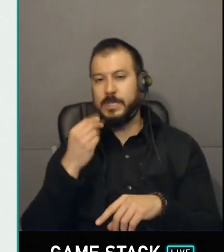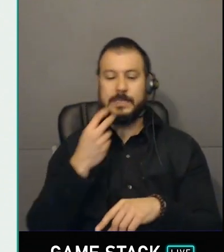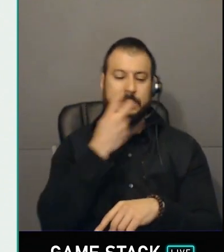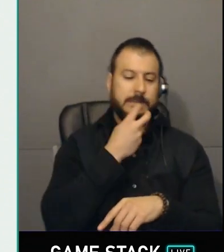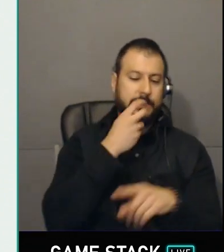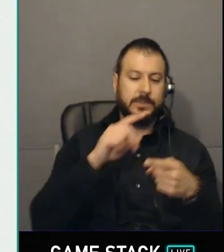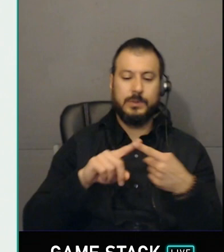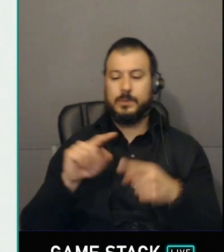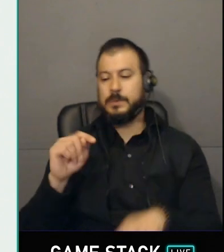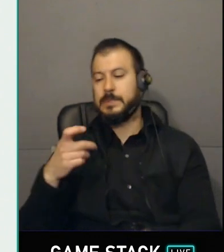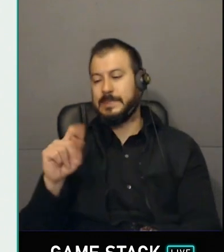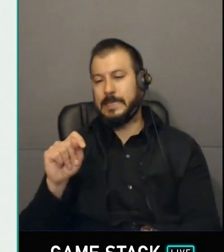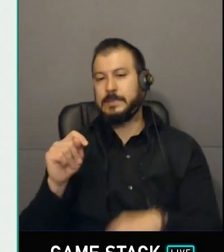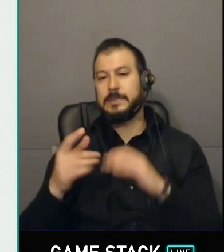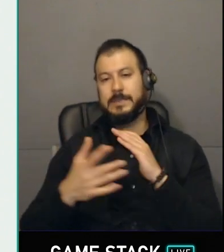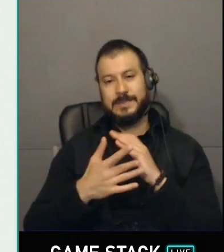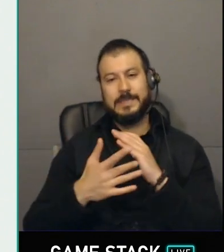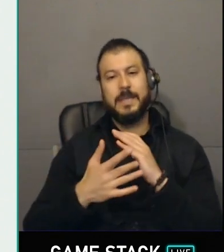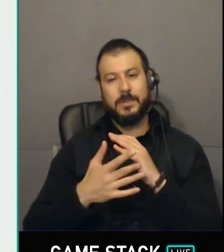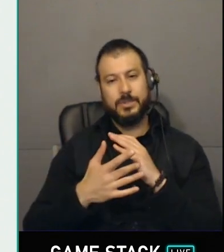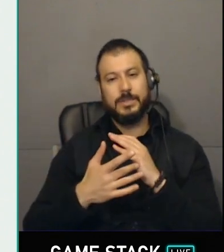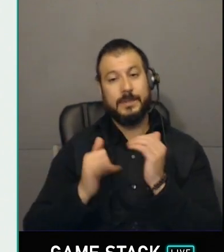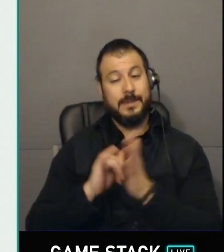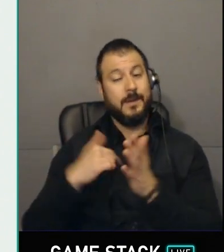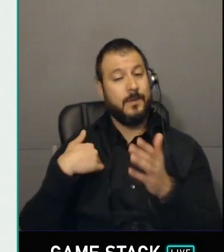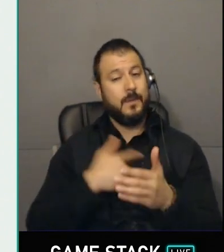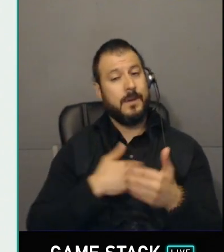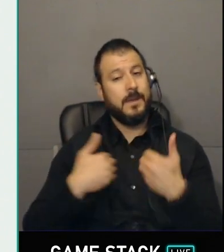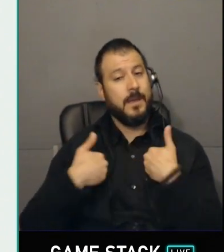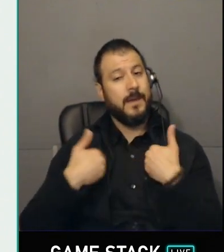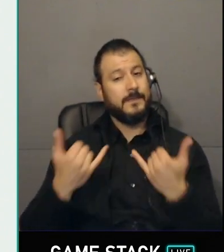Technologies that exist today. For for gamers